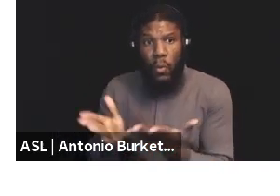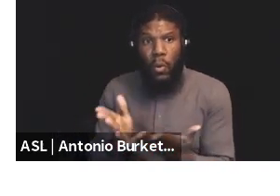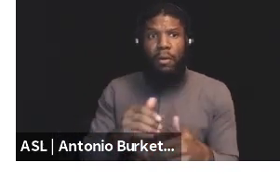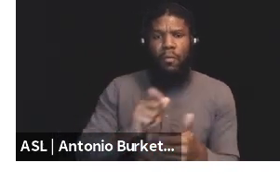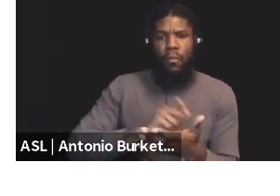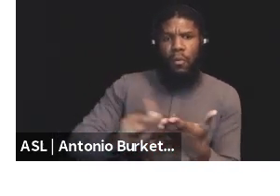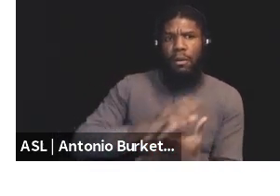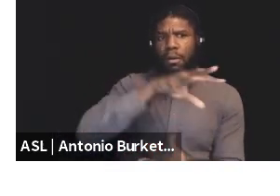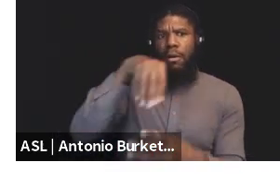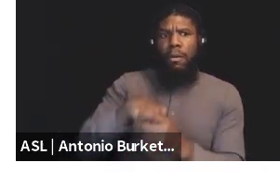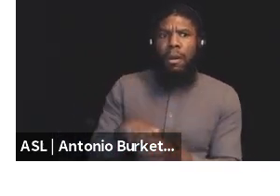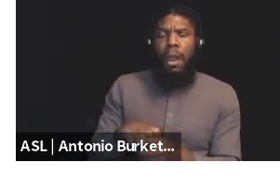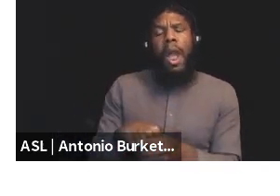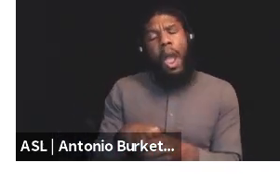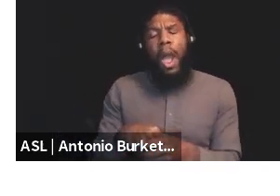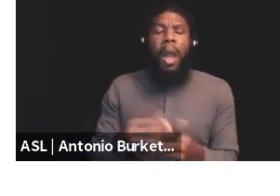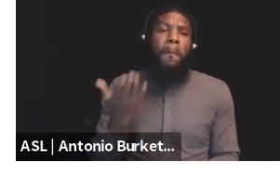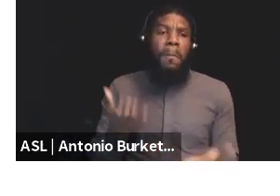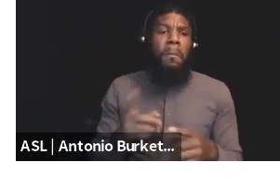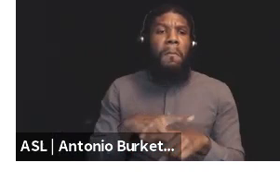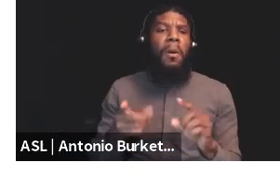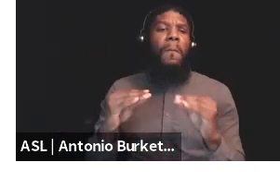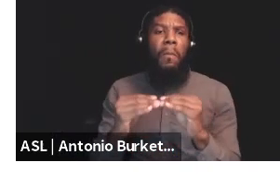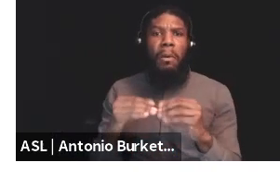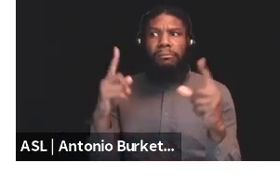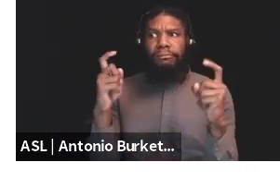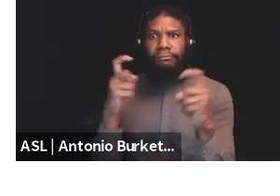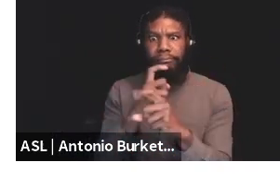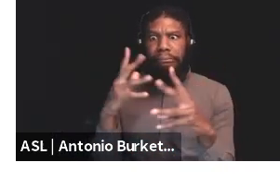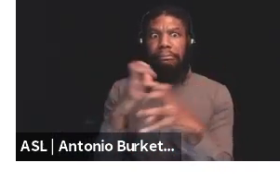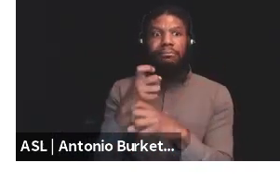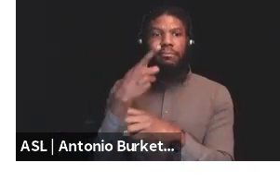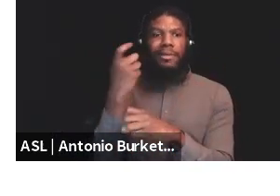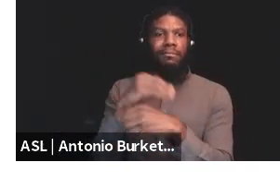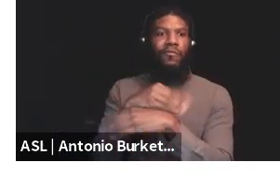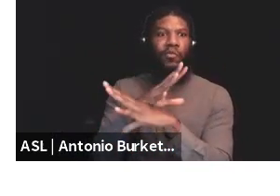complicated, maybe in this virtual setting. ? So, if we consider all online writing as